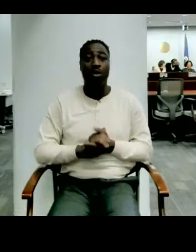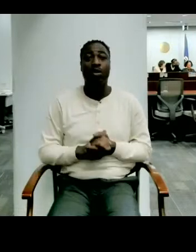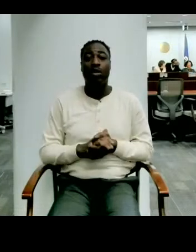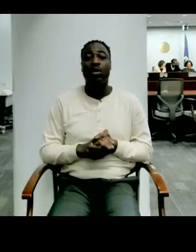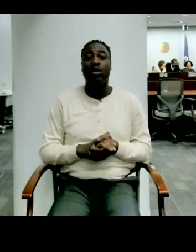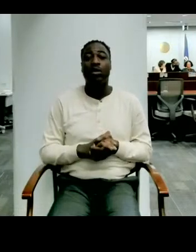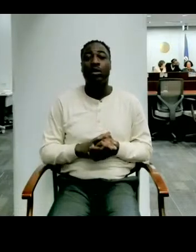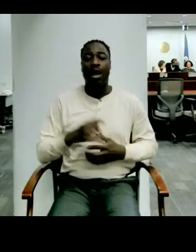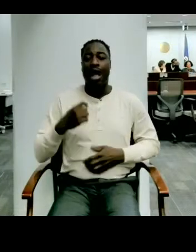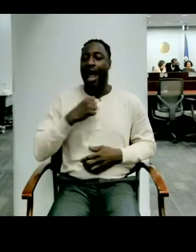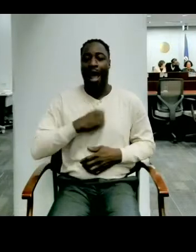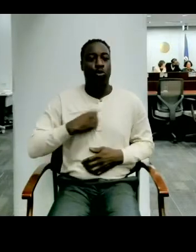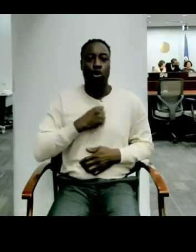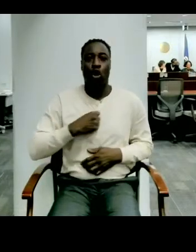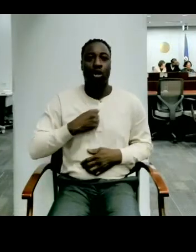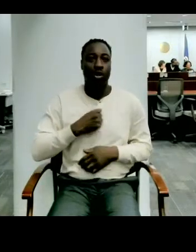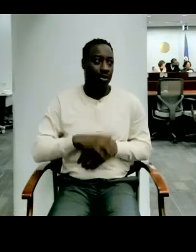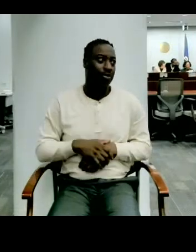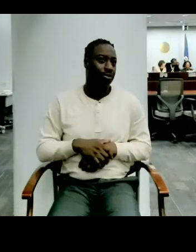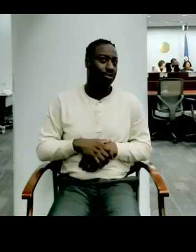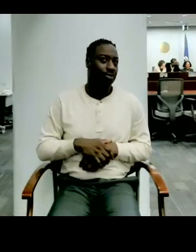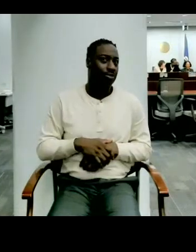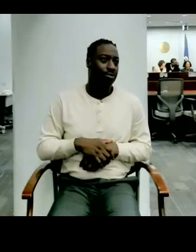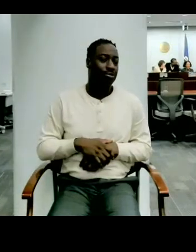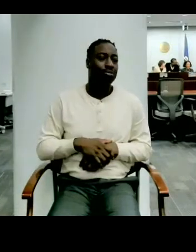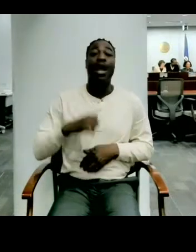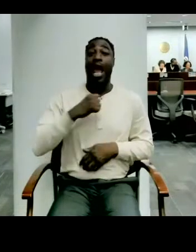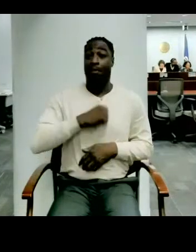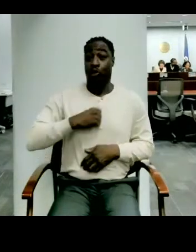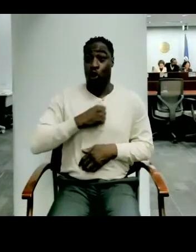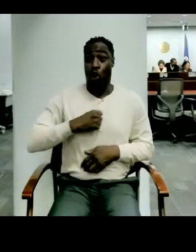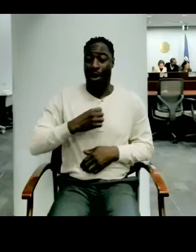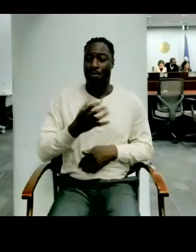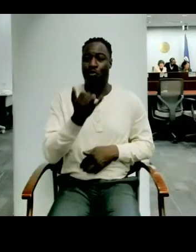Oh I'm sorry, I am, I am in the wrong panel.